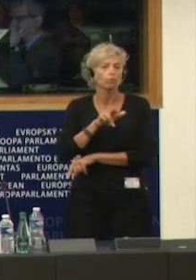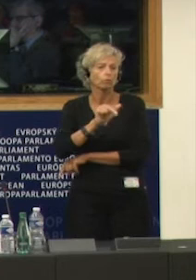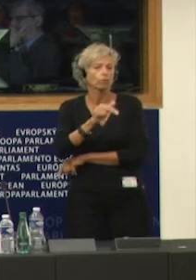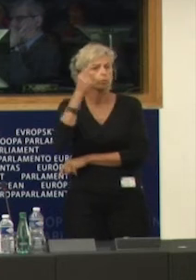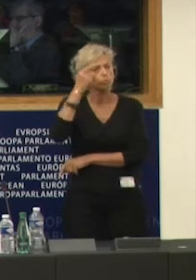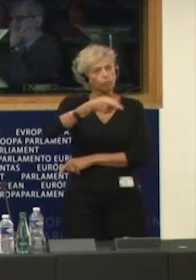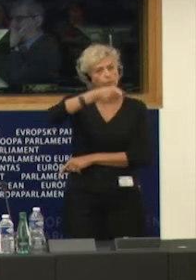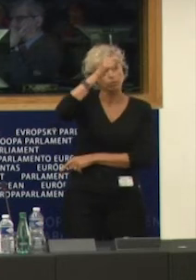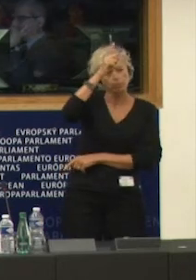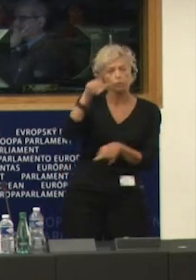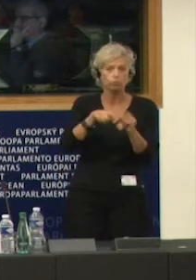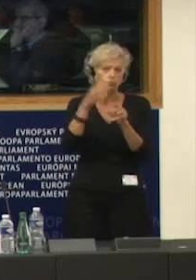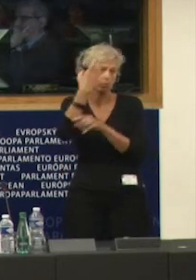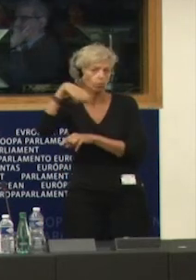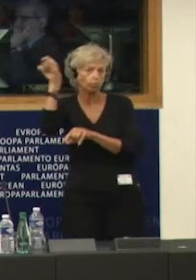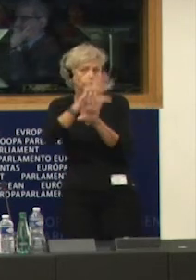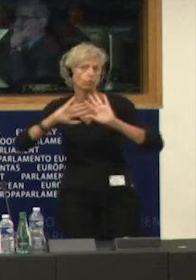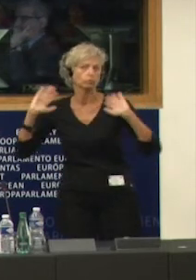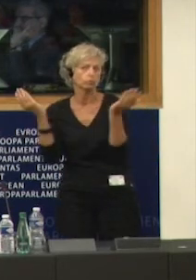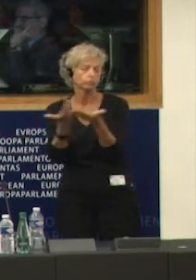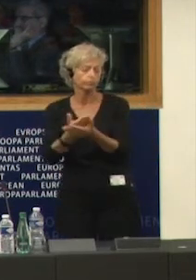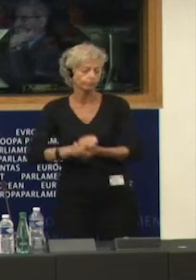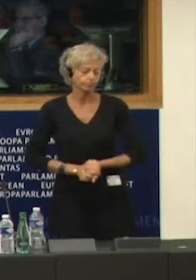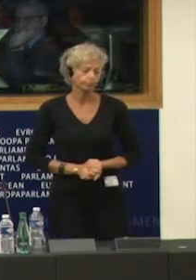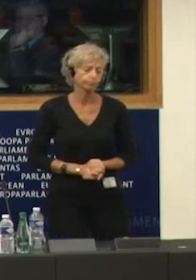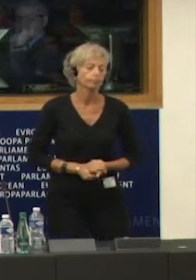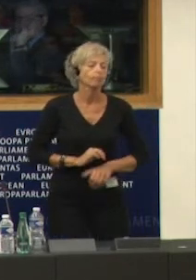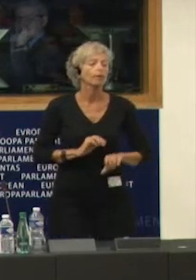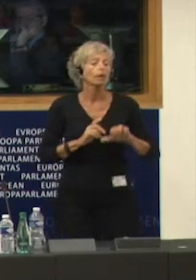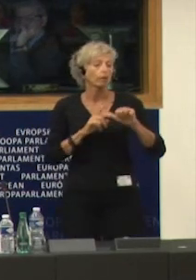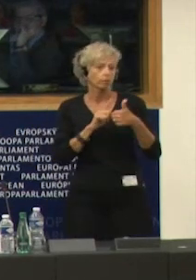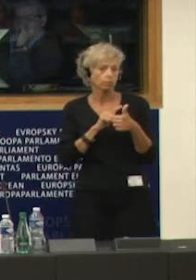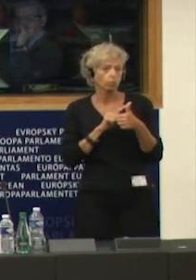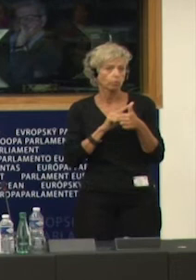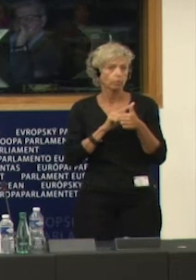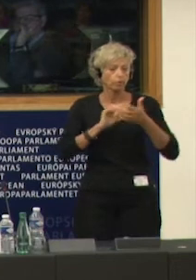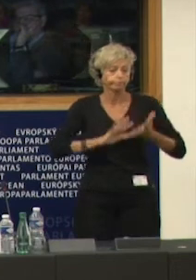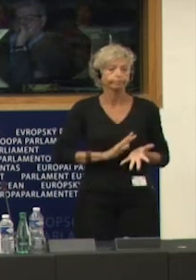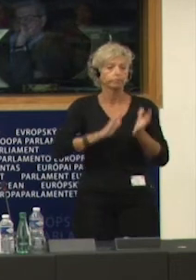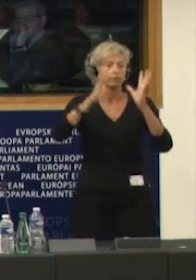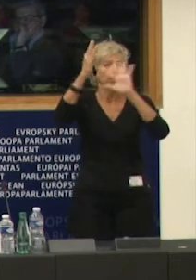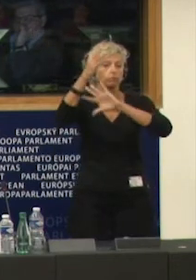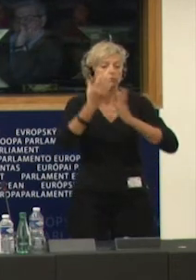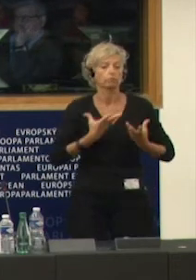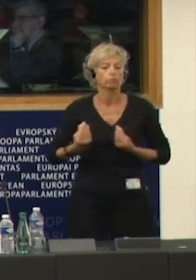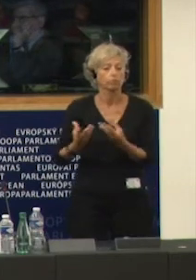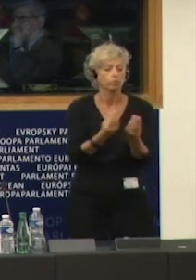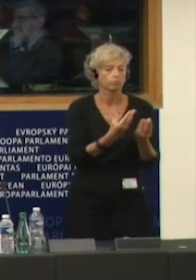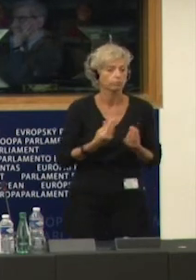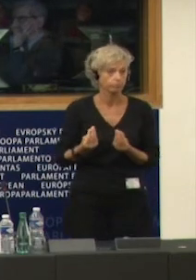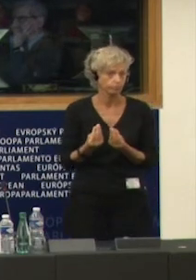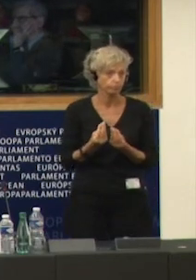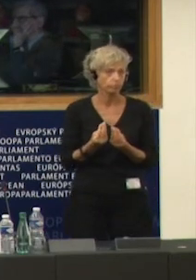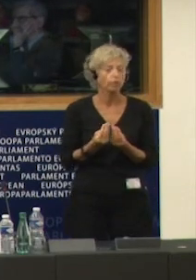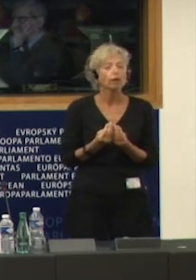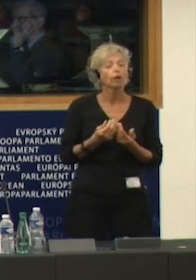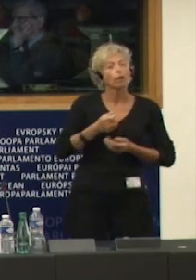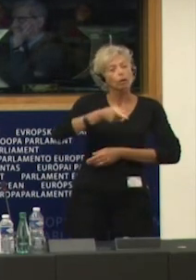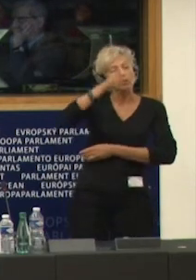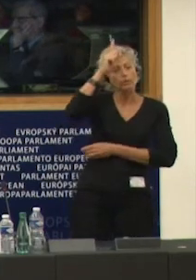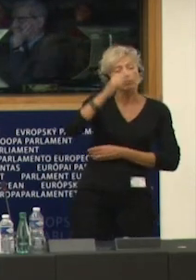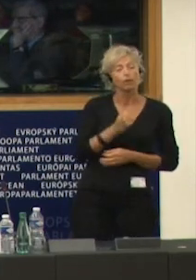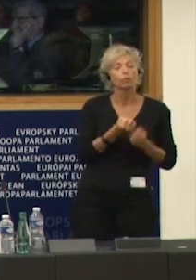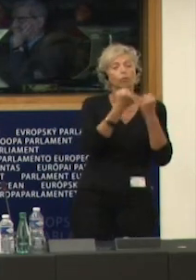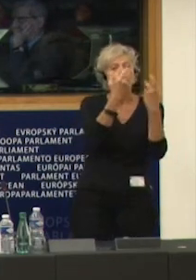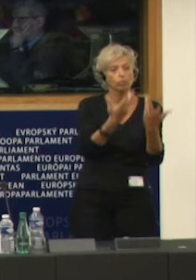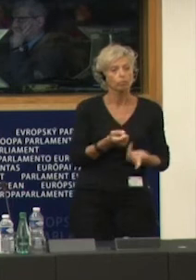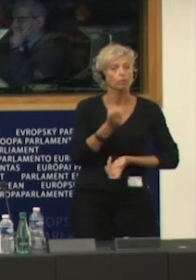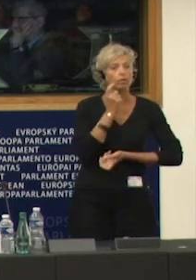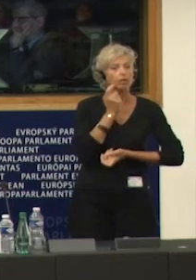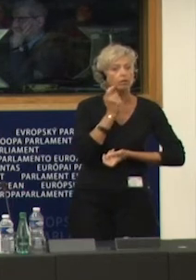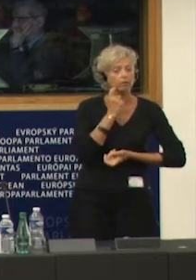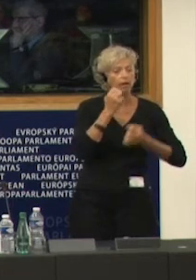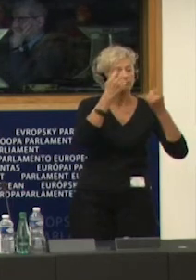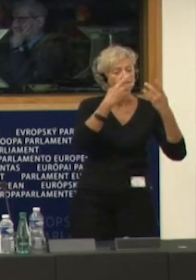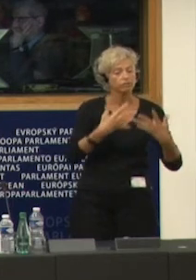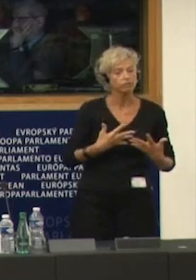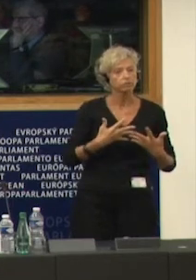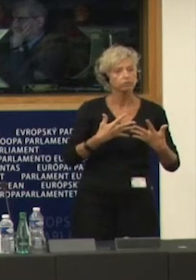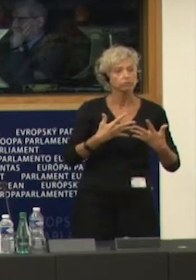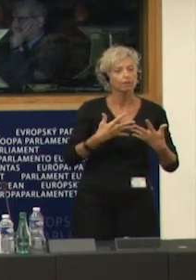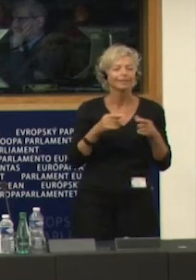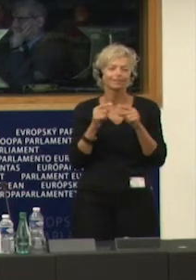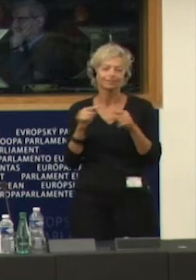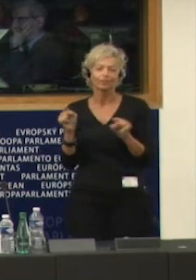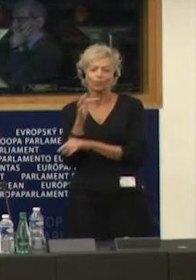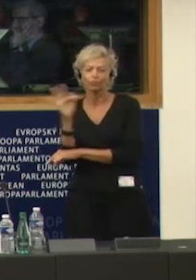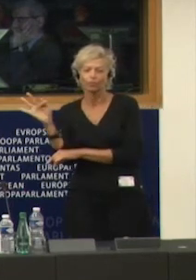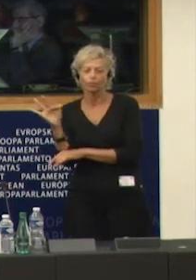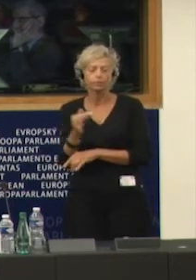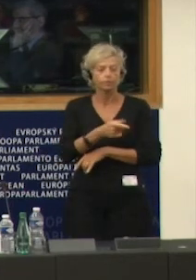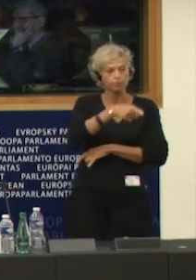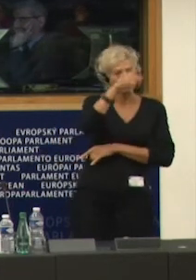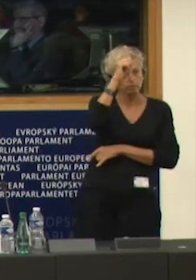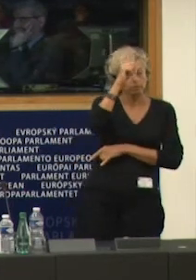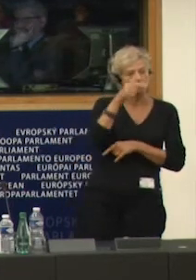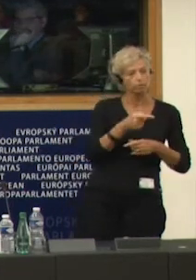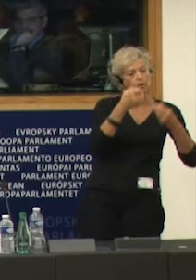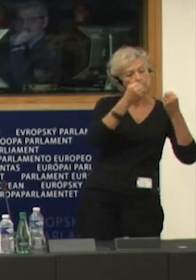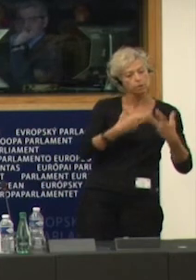And this has let decision makers to labor under the illusion that businesses don't want to take on disabled young people.